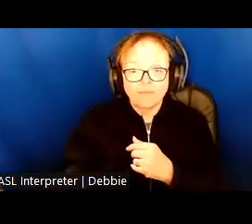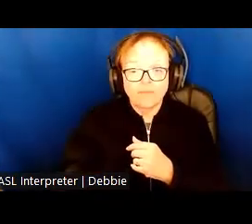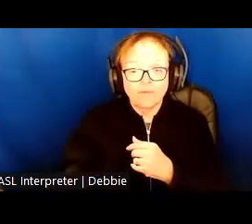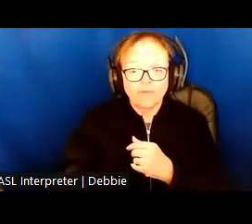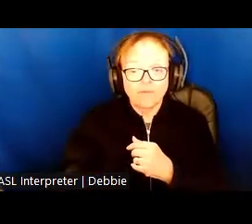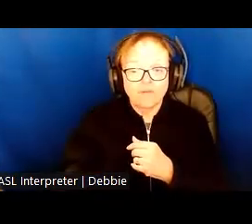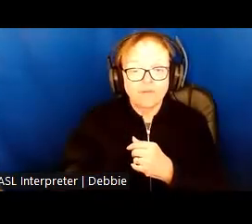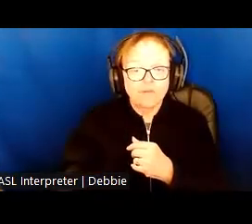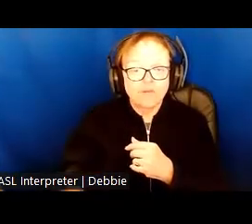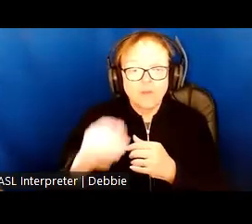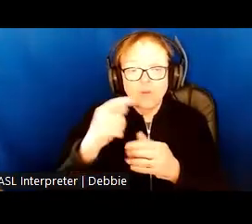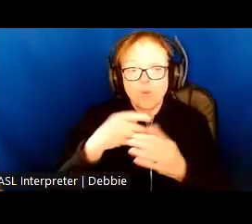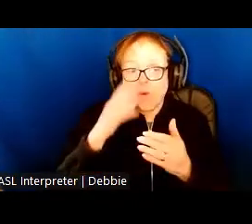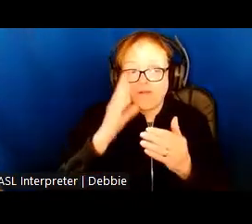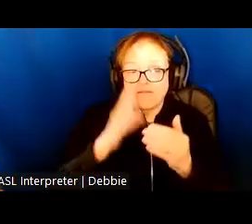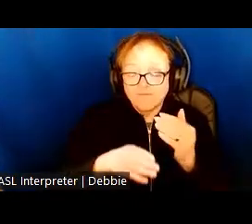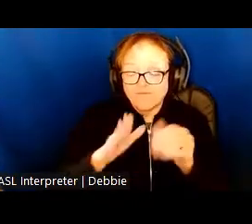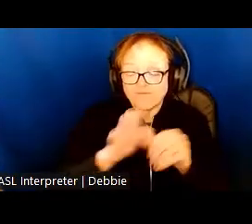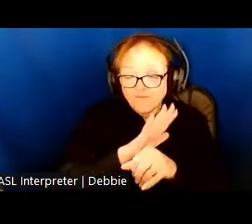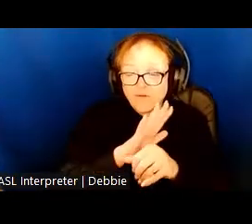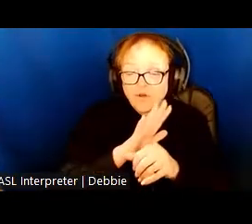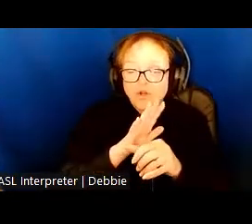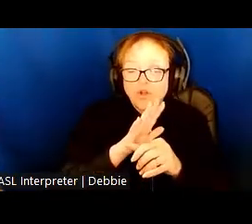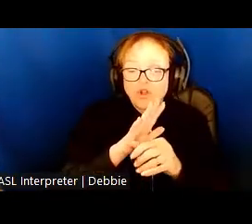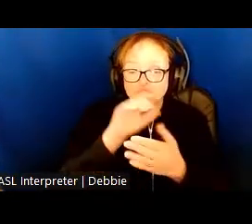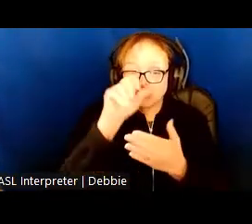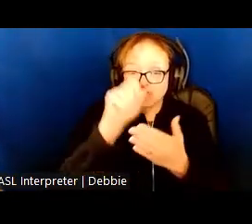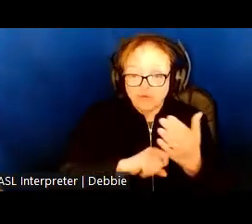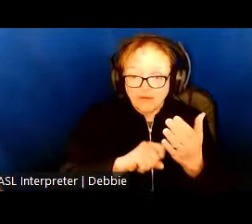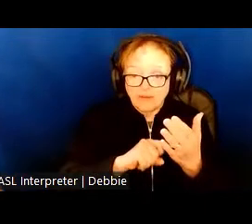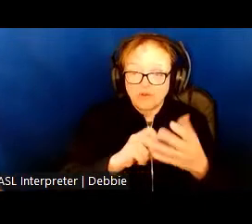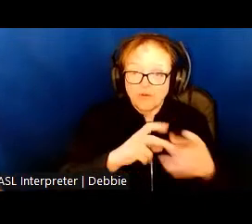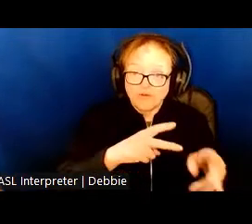One complete script must be uploaded into the online application: